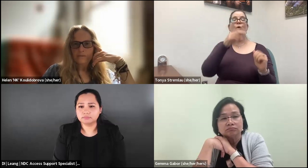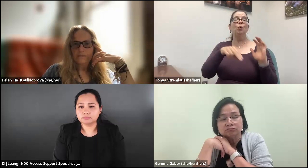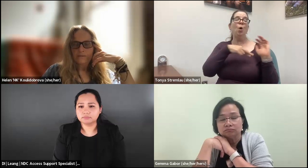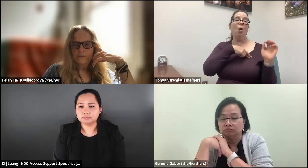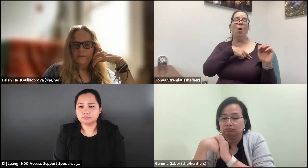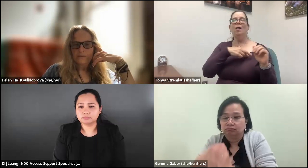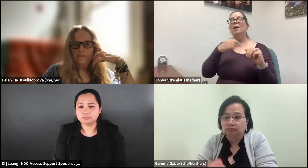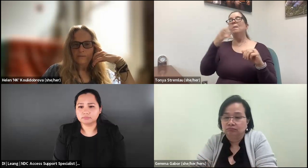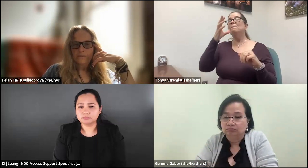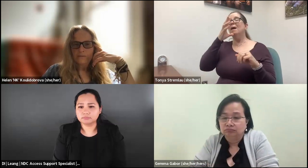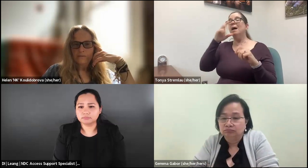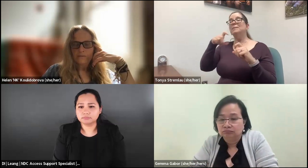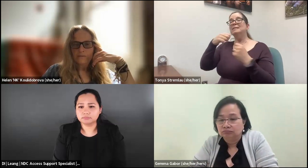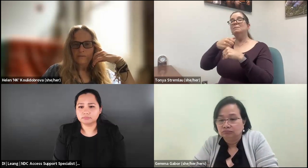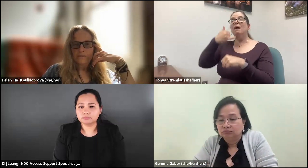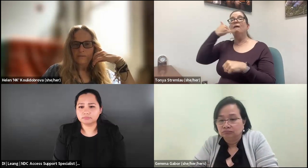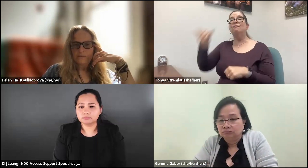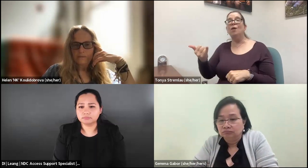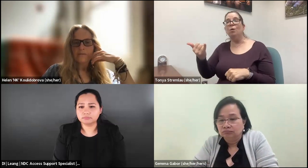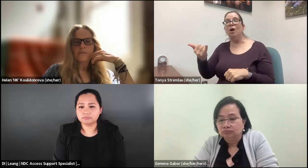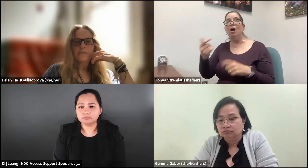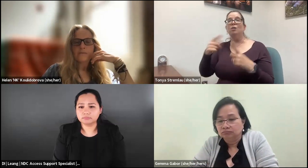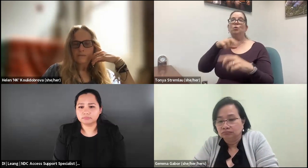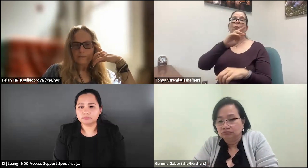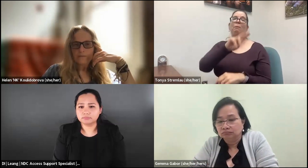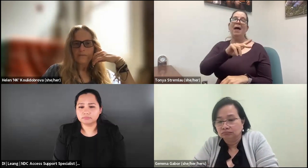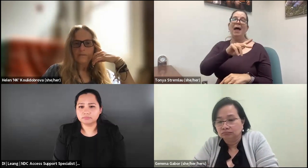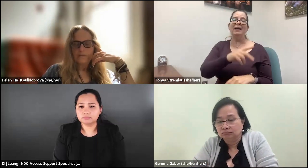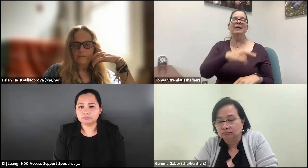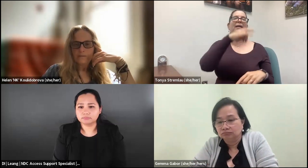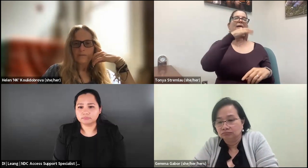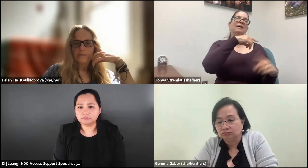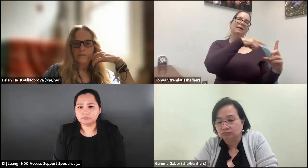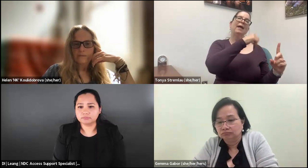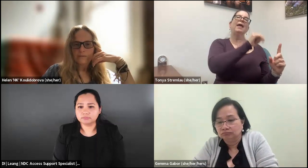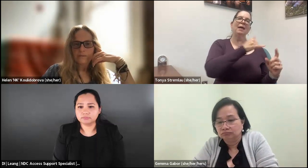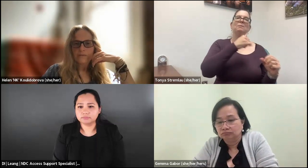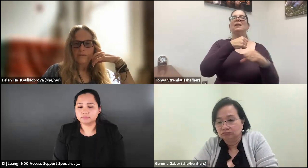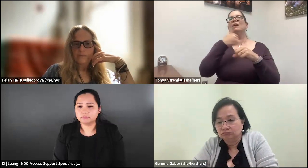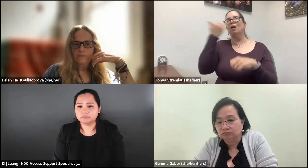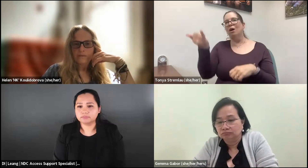I will have CODAs read a story about having deaf parents,